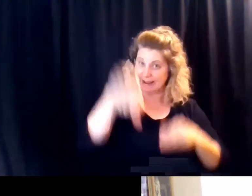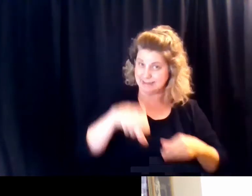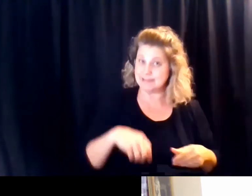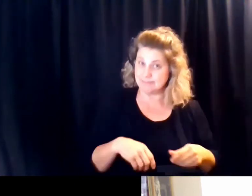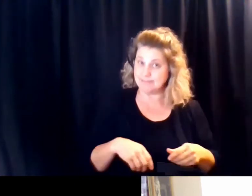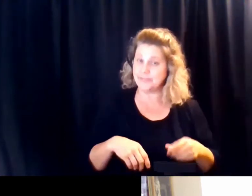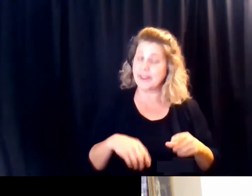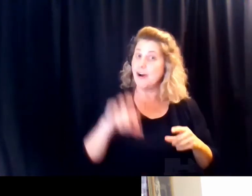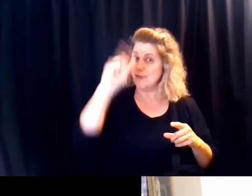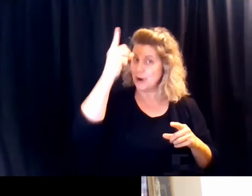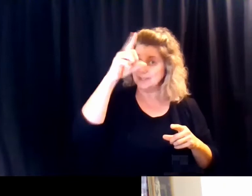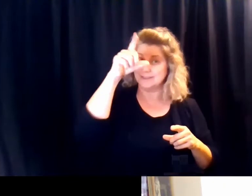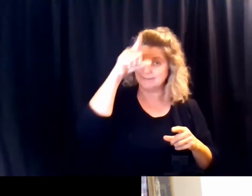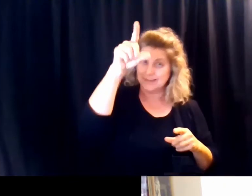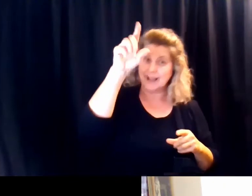Judith Heumann: What he's saying, but the goal line.